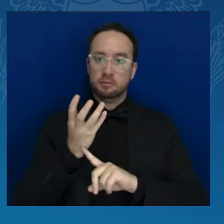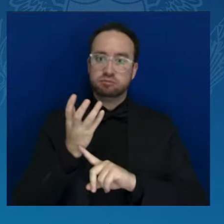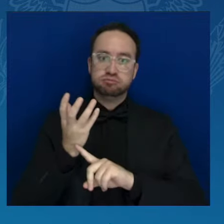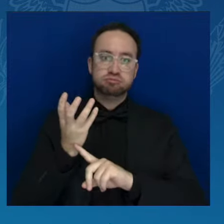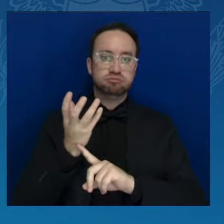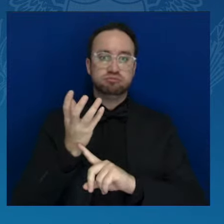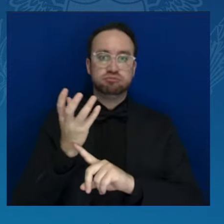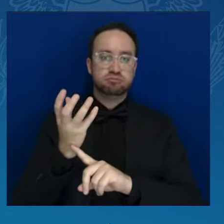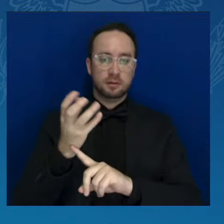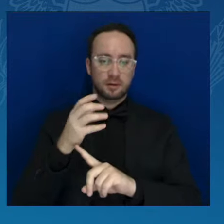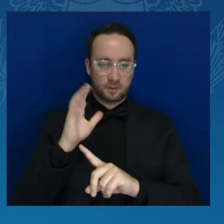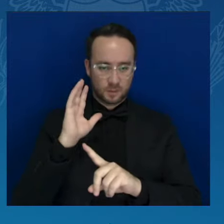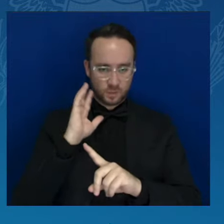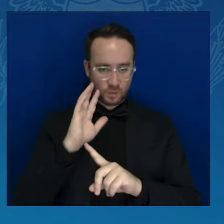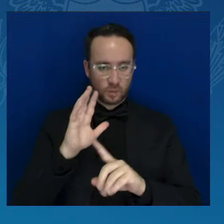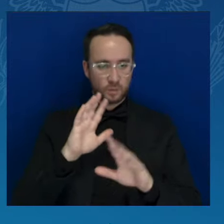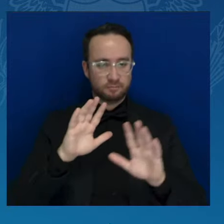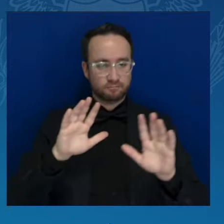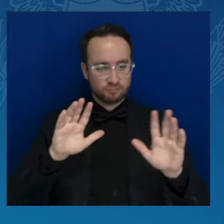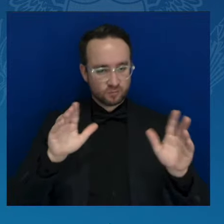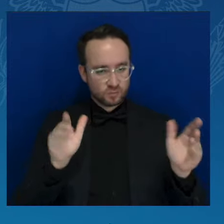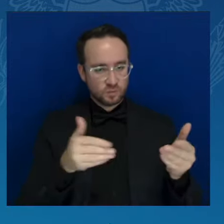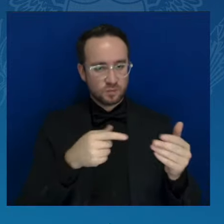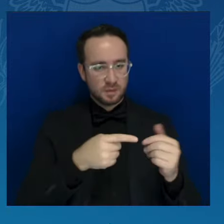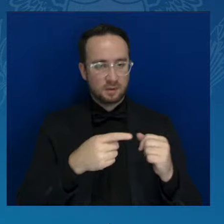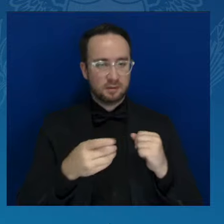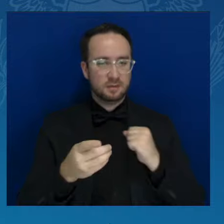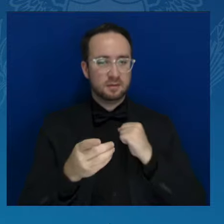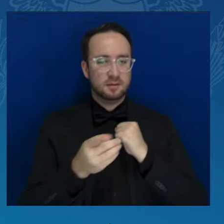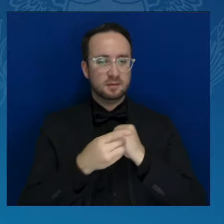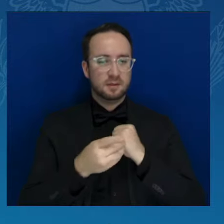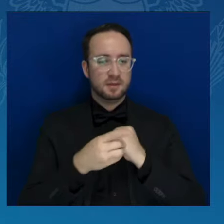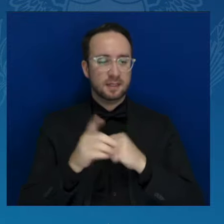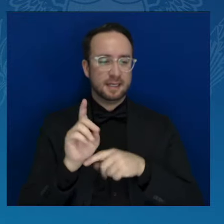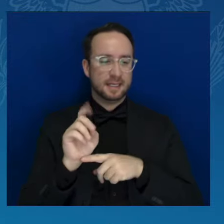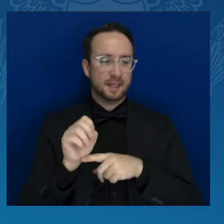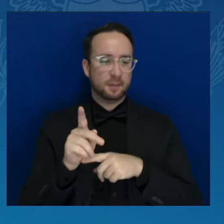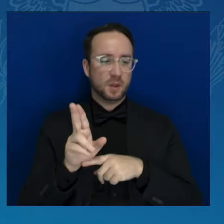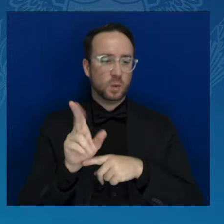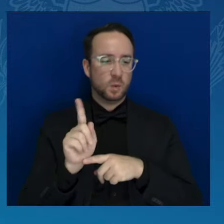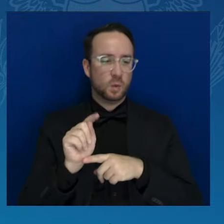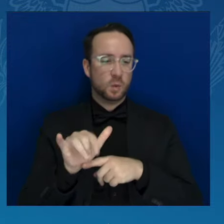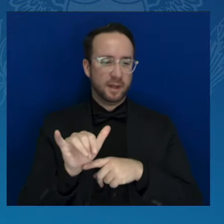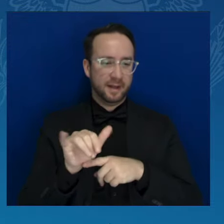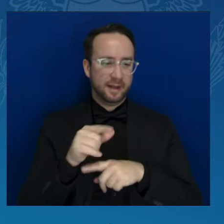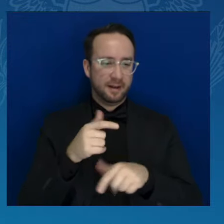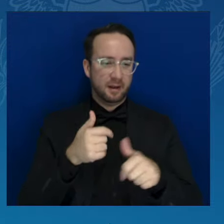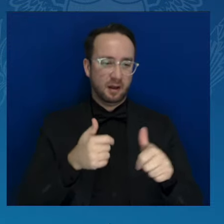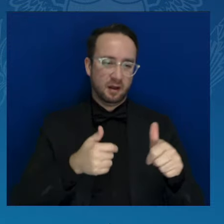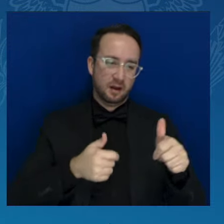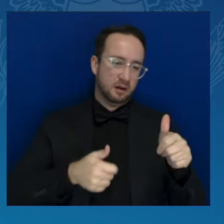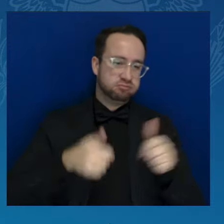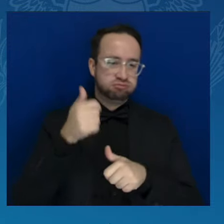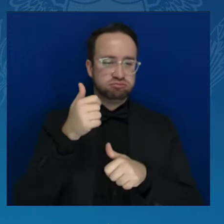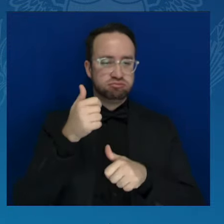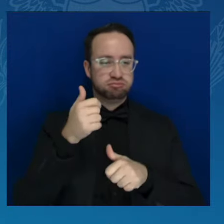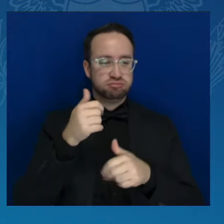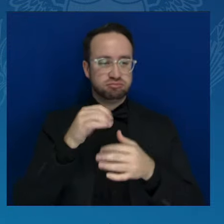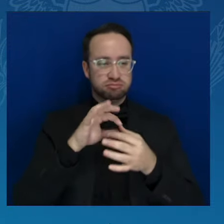is working to address the need to ensure Earth observation data is made openly available, including the point